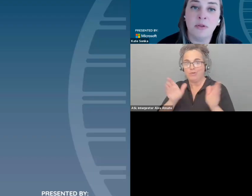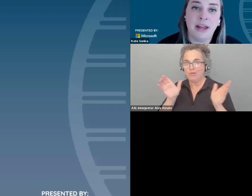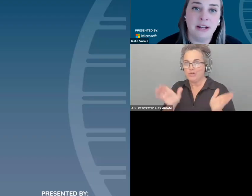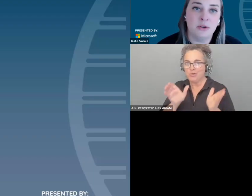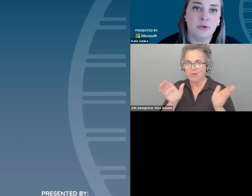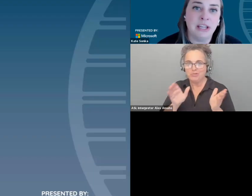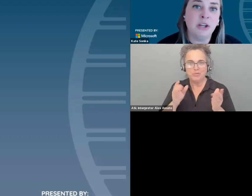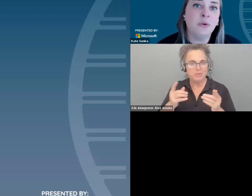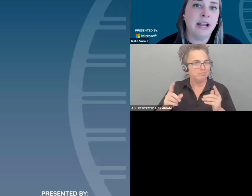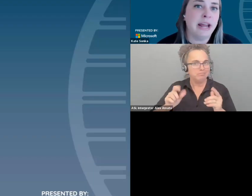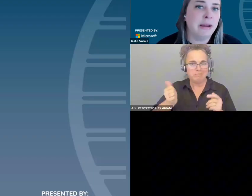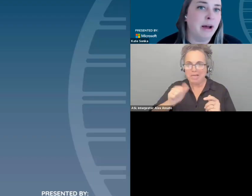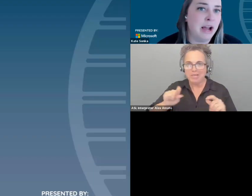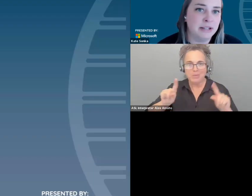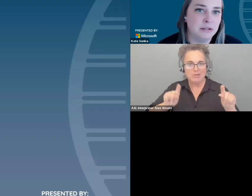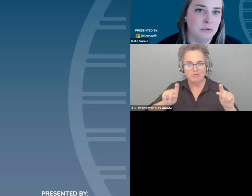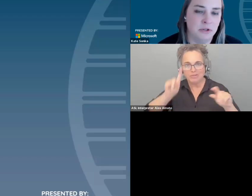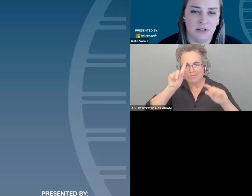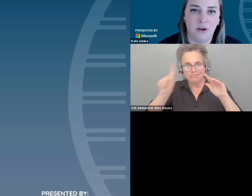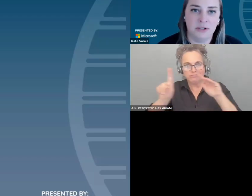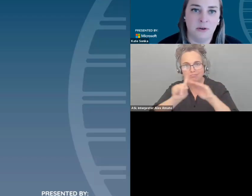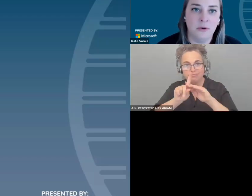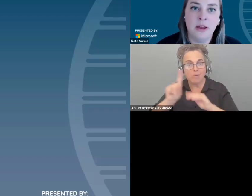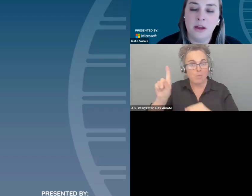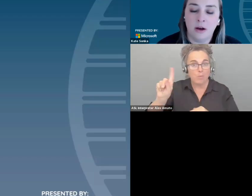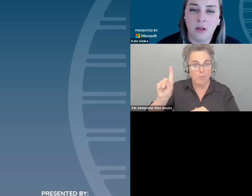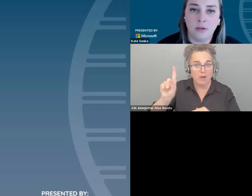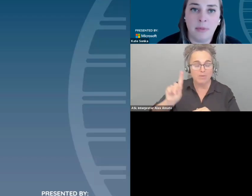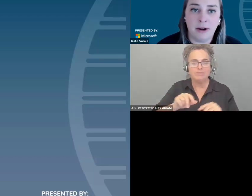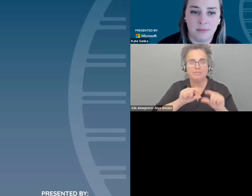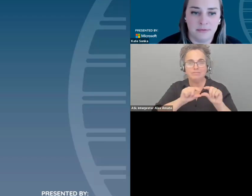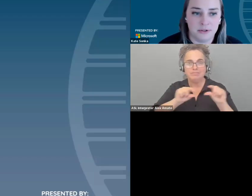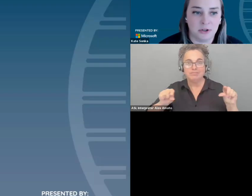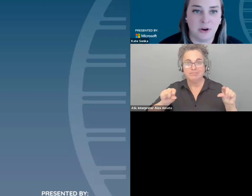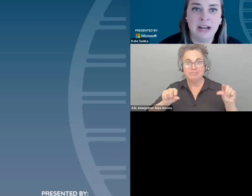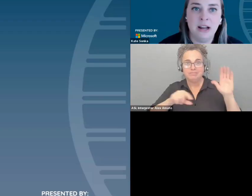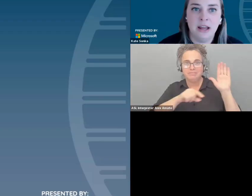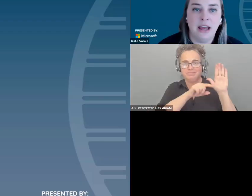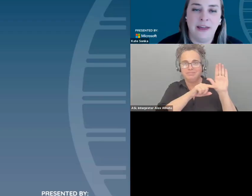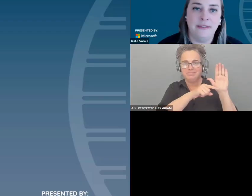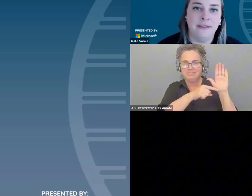You can put that into the Q&A box, which is also along the bottom of your screen